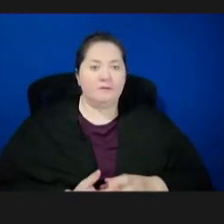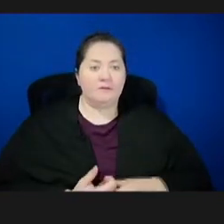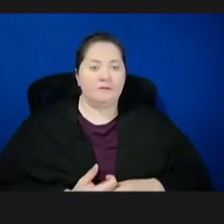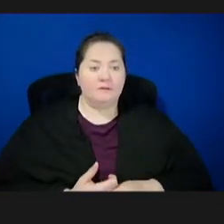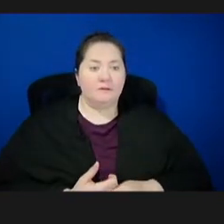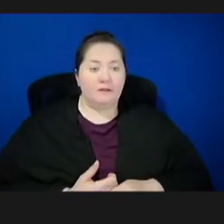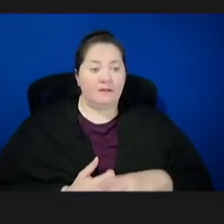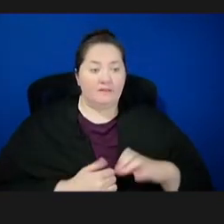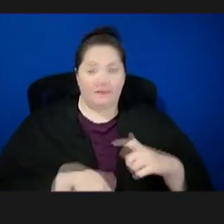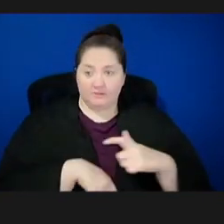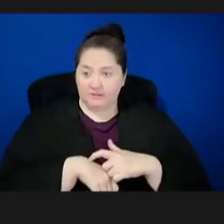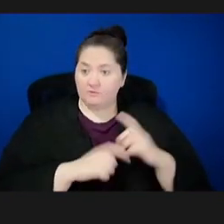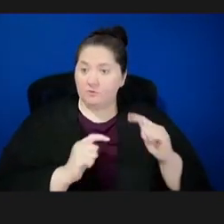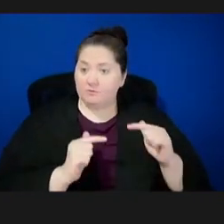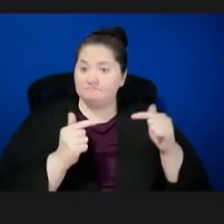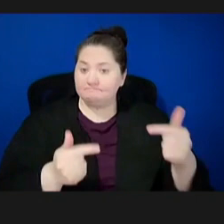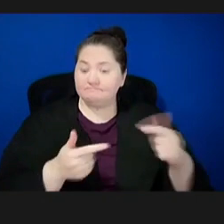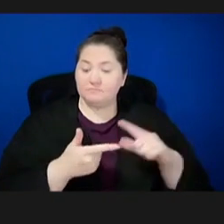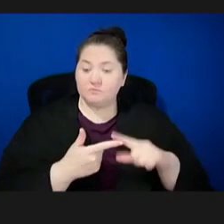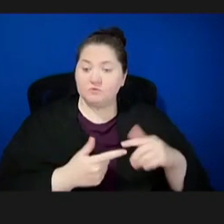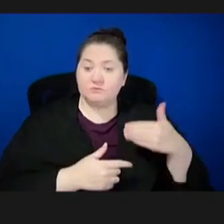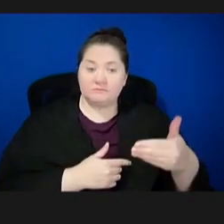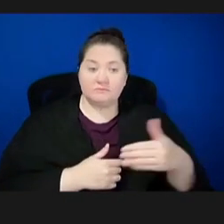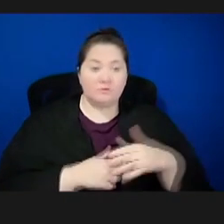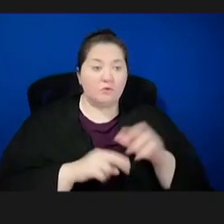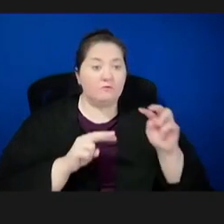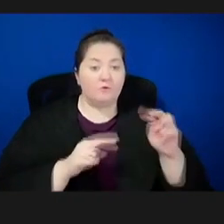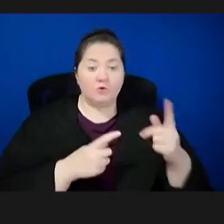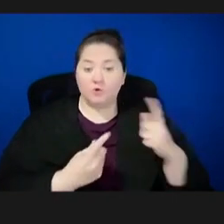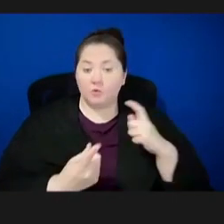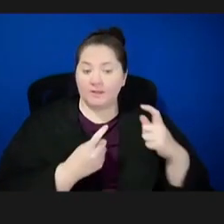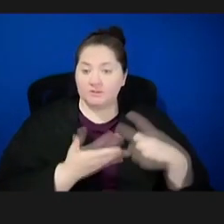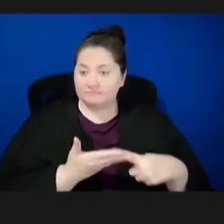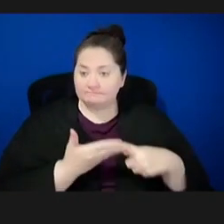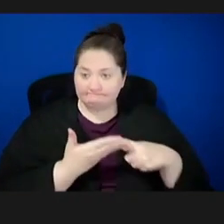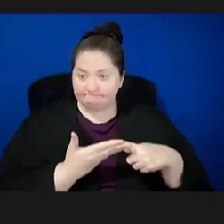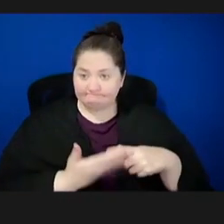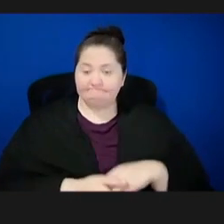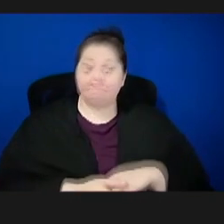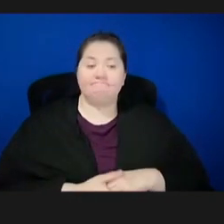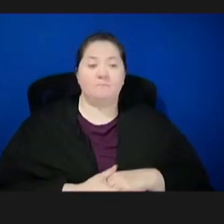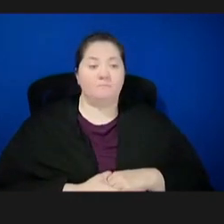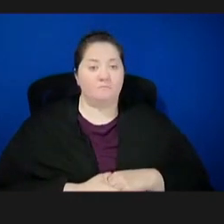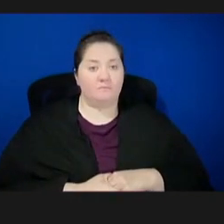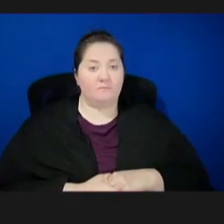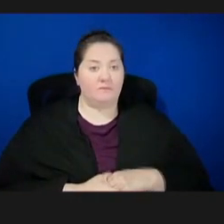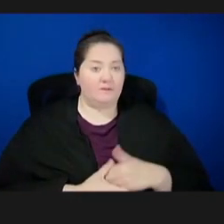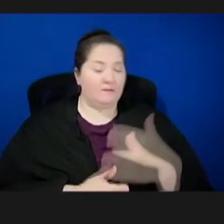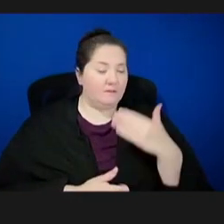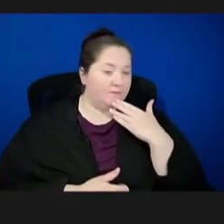time. And we'll give it back over to you. And we look forward to questions and discussions. Robert Hopkins: Thank you very much,